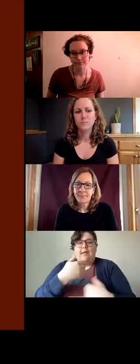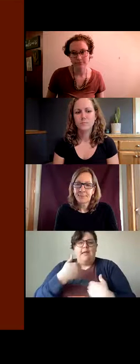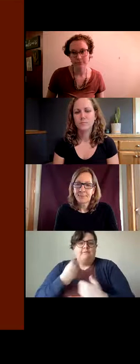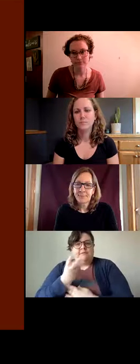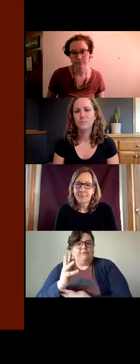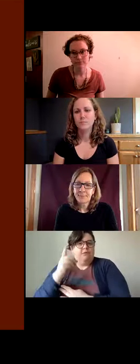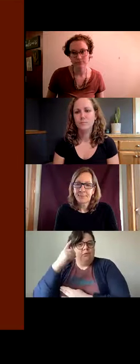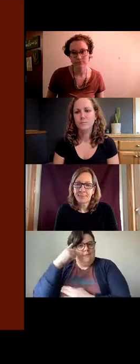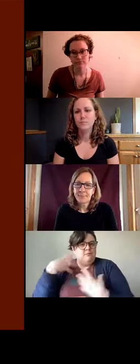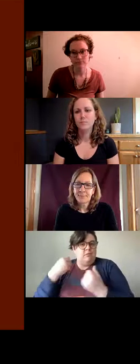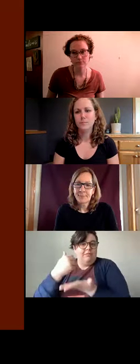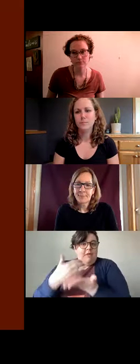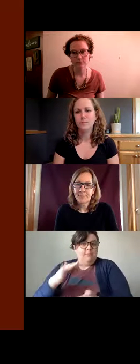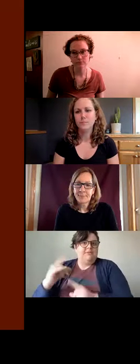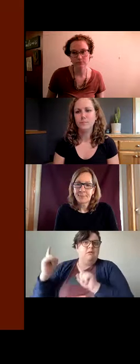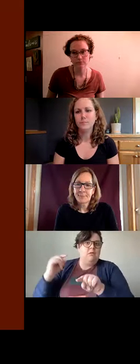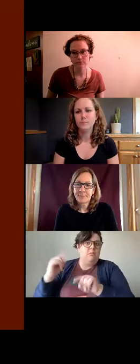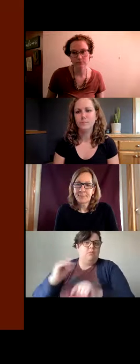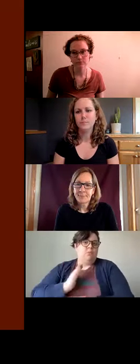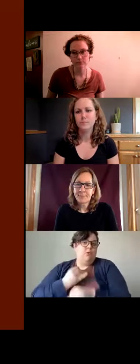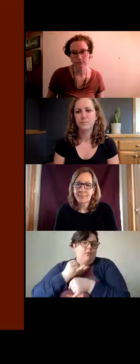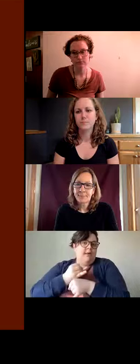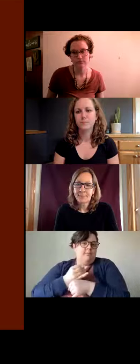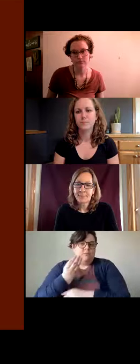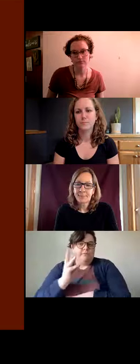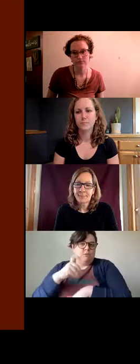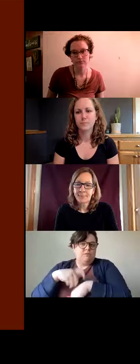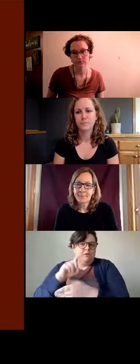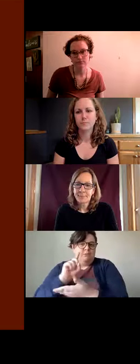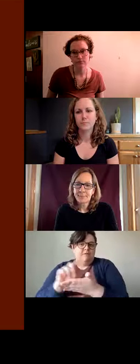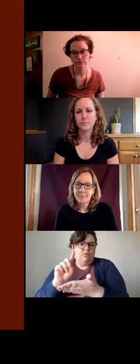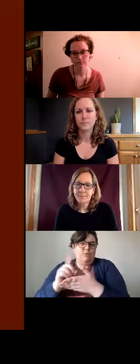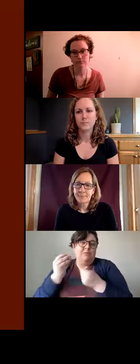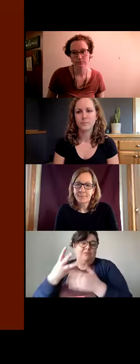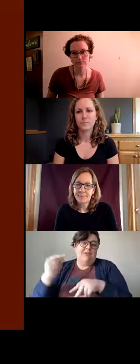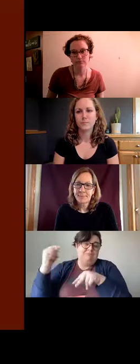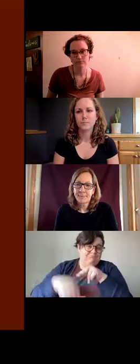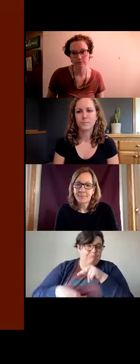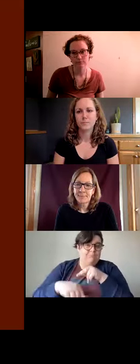for mental health and they have several mental health therapists that do come to our campuses